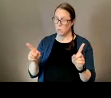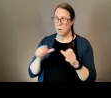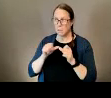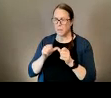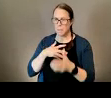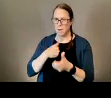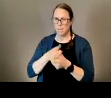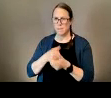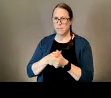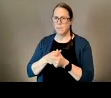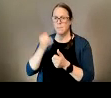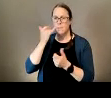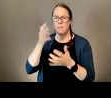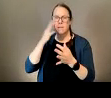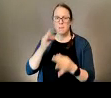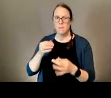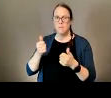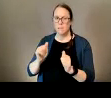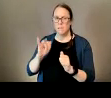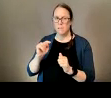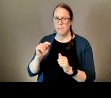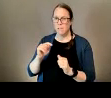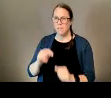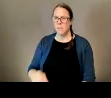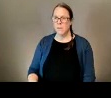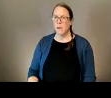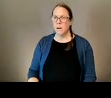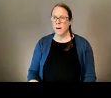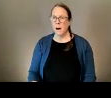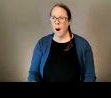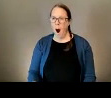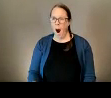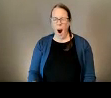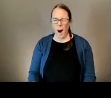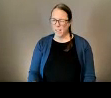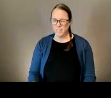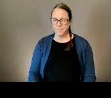if you decide to go this route and put it on your computers. Whenever it tells you that there's an update,